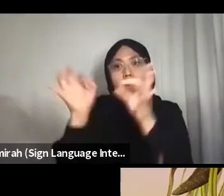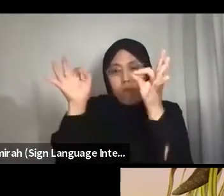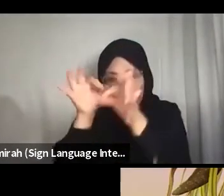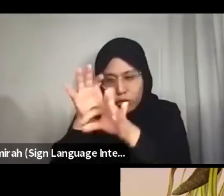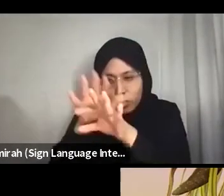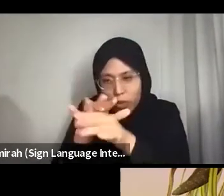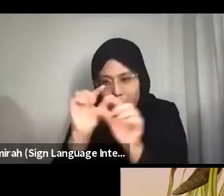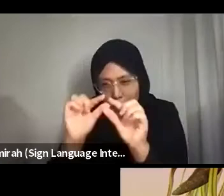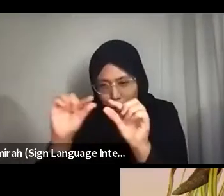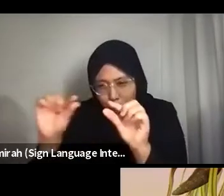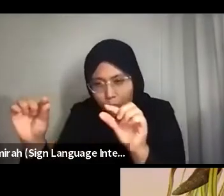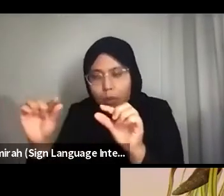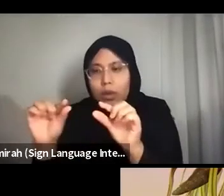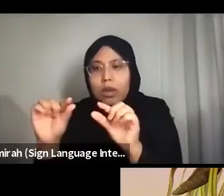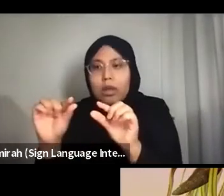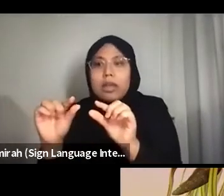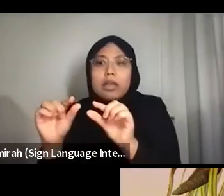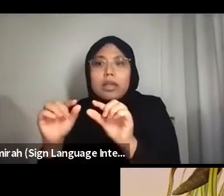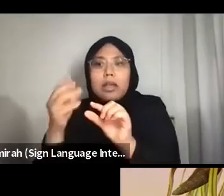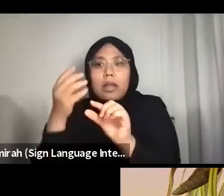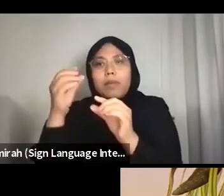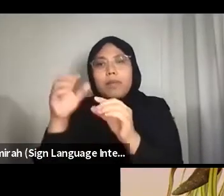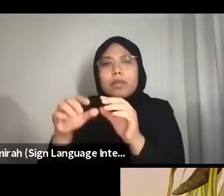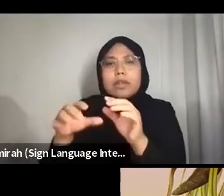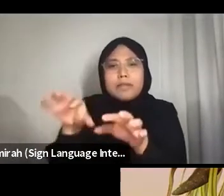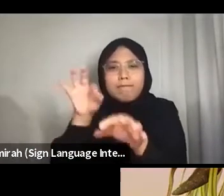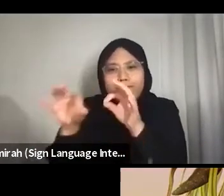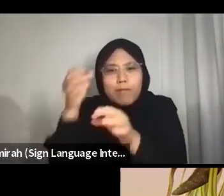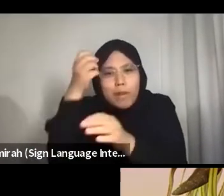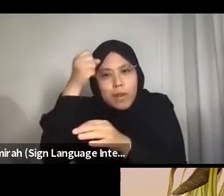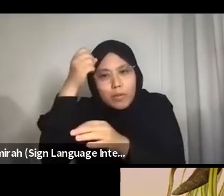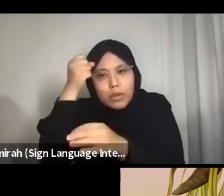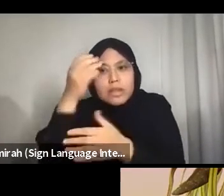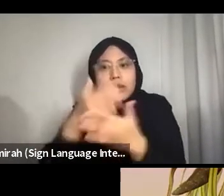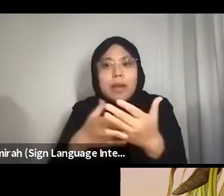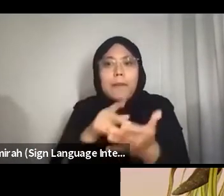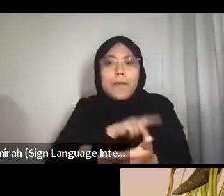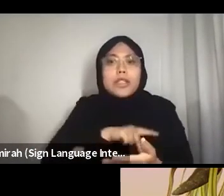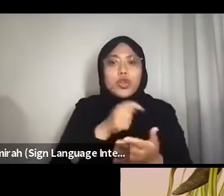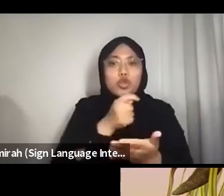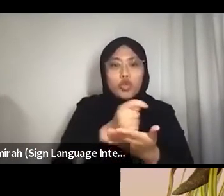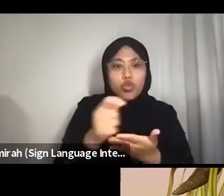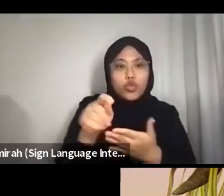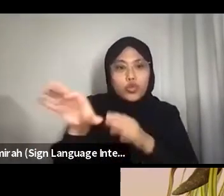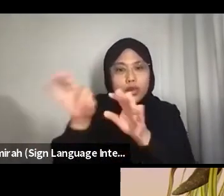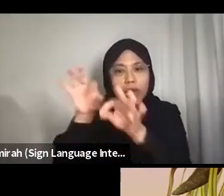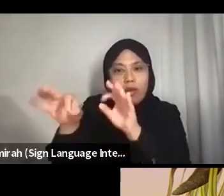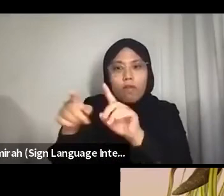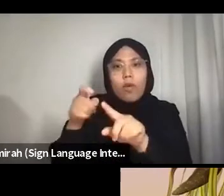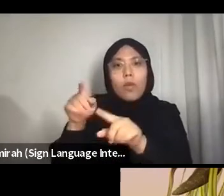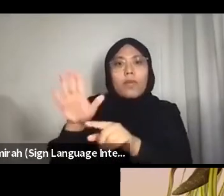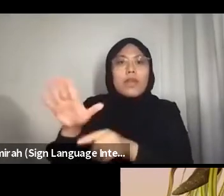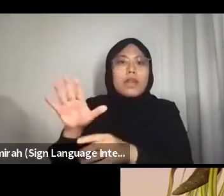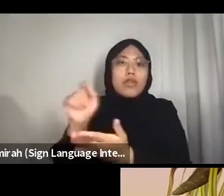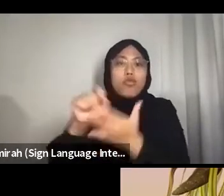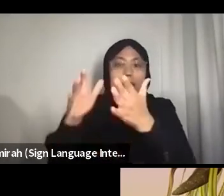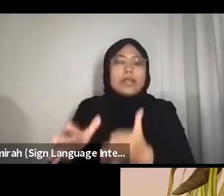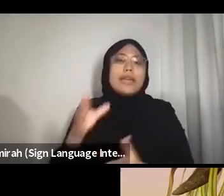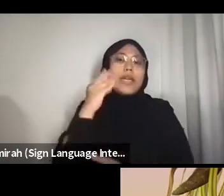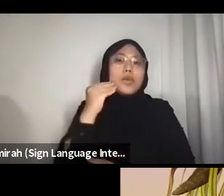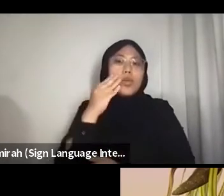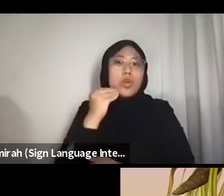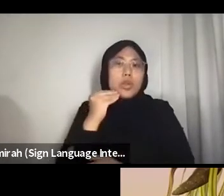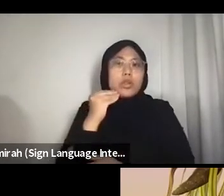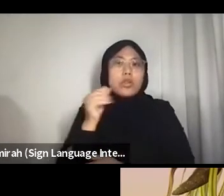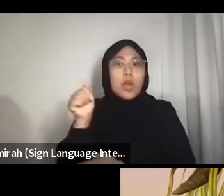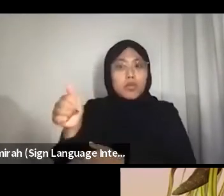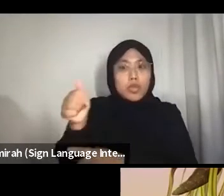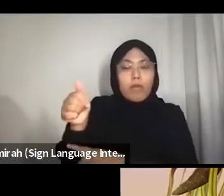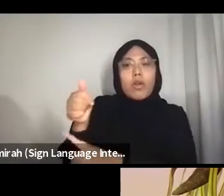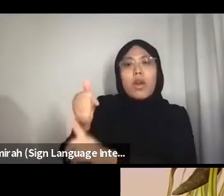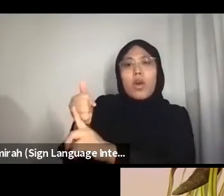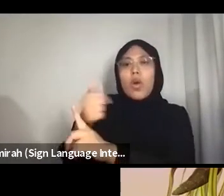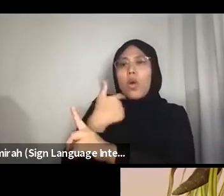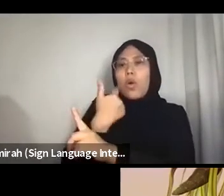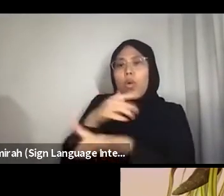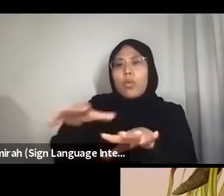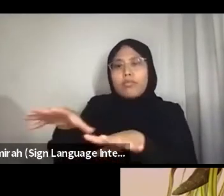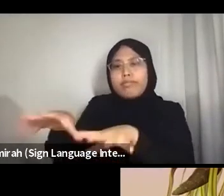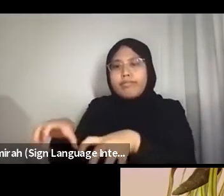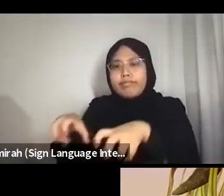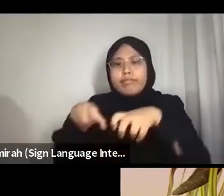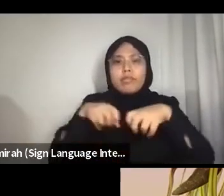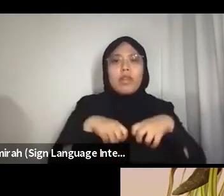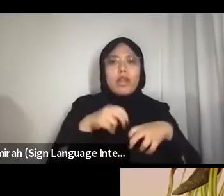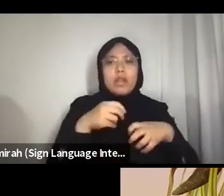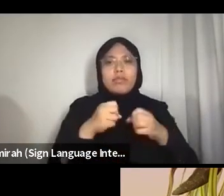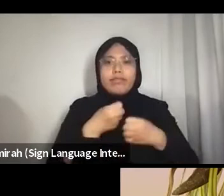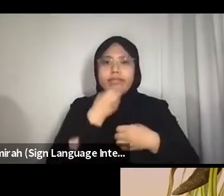Personal truths are teased out from the thoughts and experiences of the writer, who takes on the role of narrator and embarks on a journey through her memory.